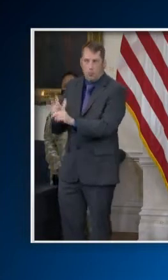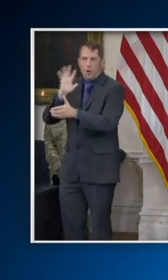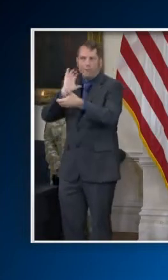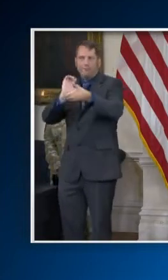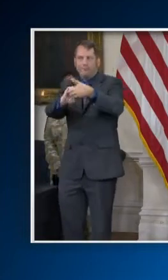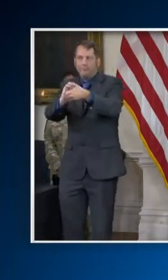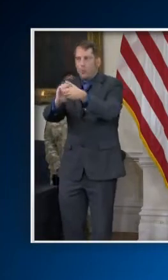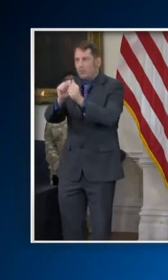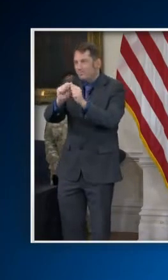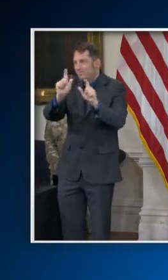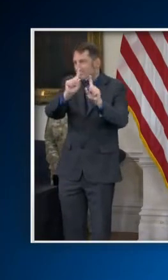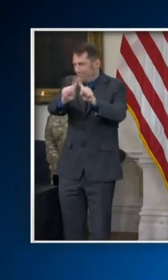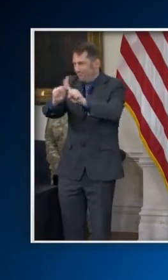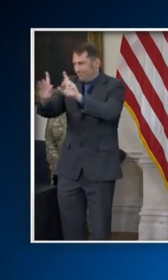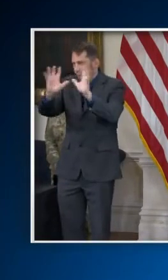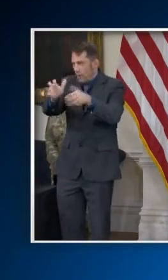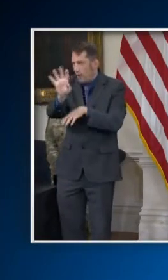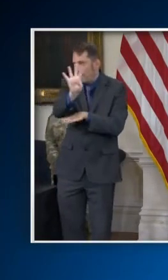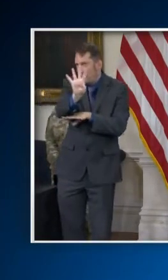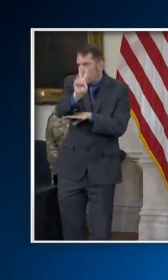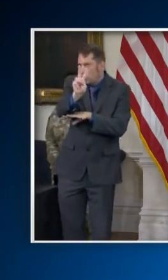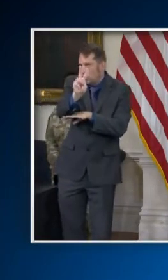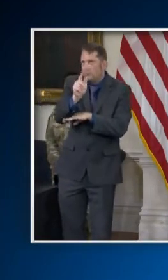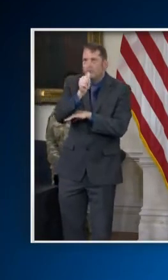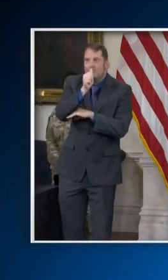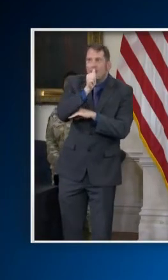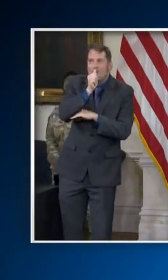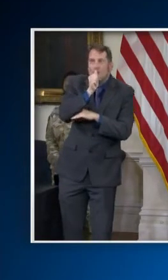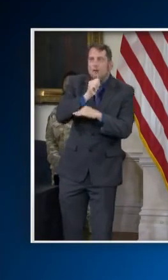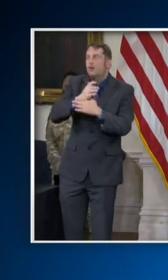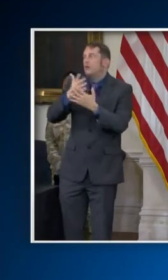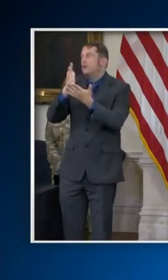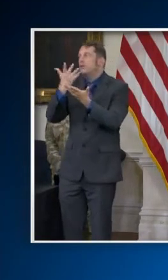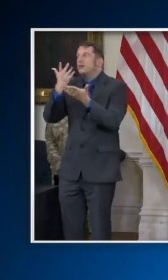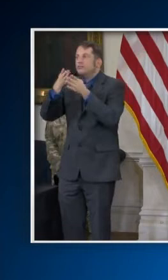WE WILL BE PARTNERING WITH A 42 PRIVATE UNIVERSITIES, COLLEGES,